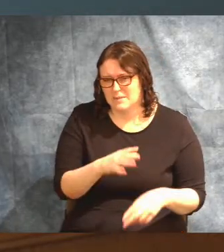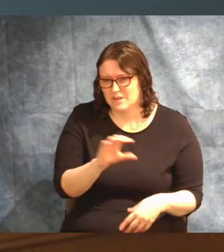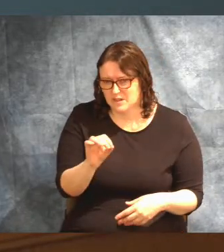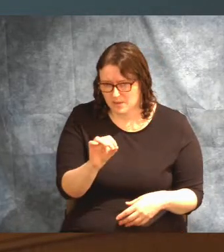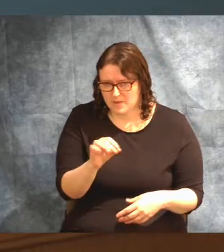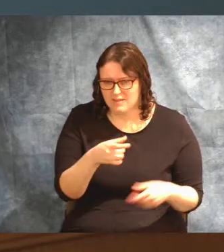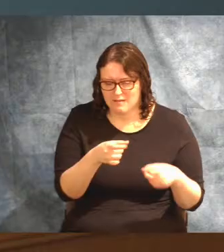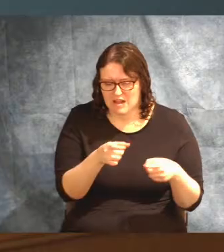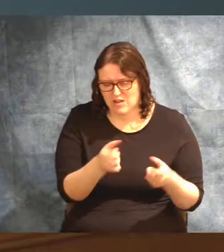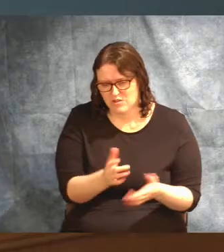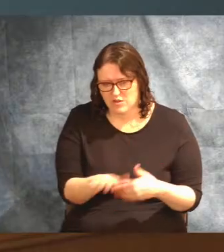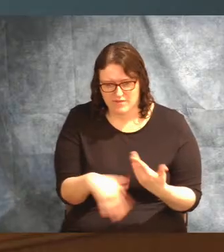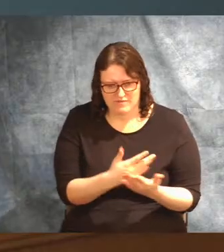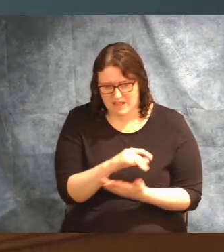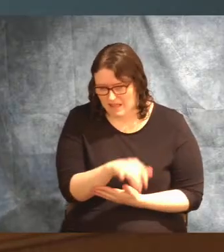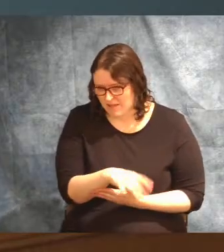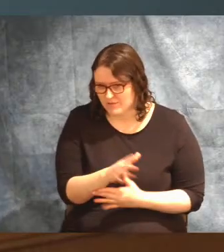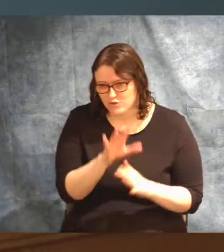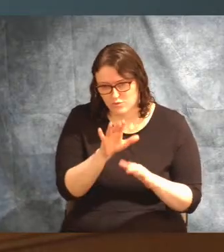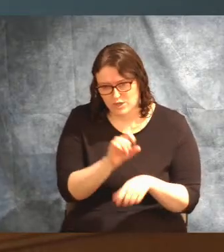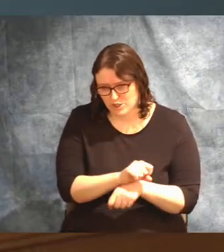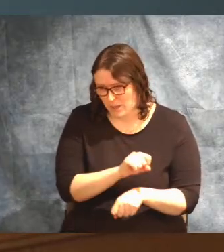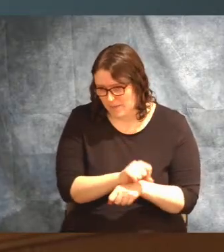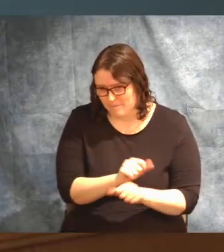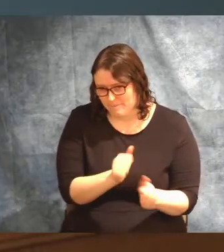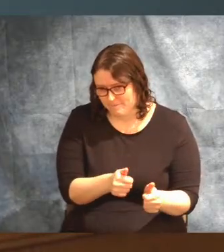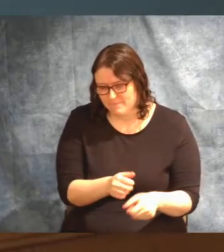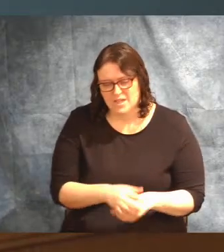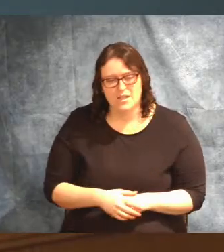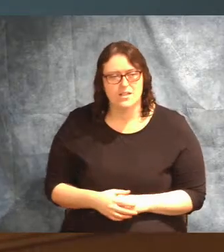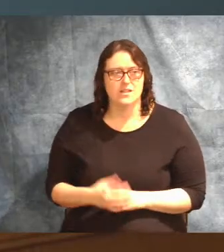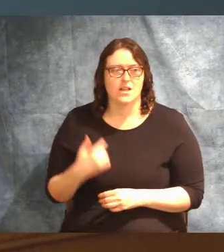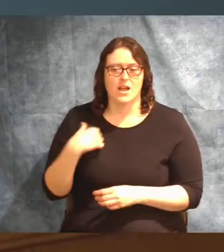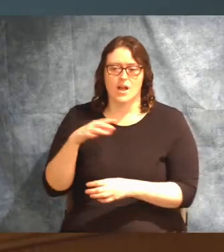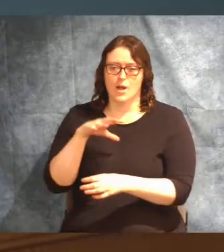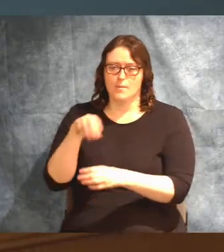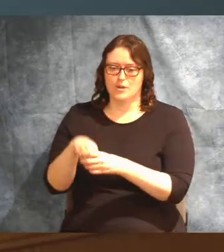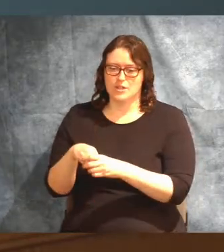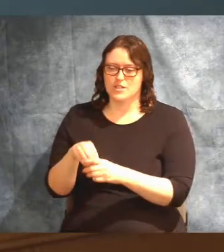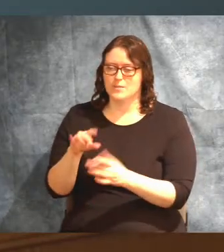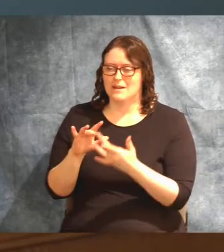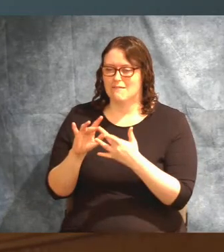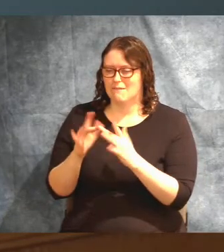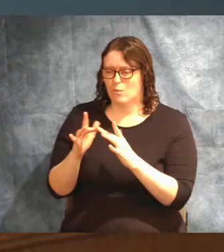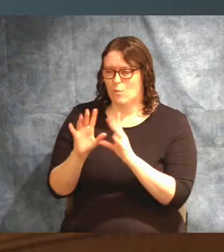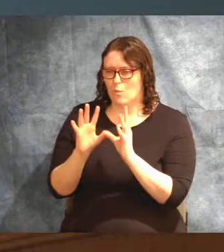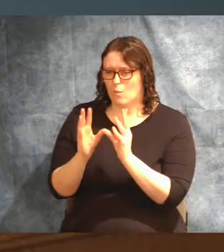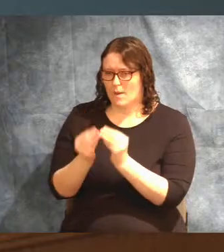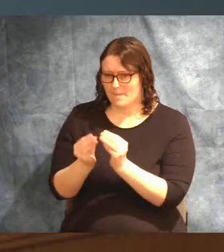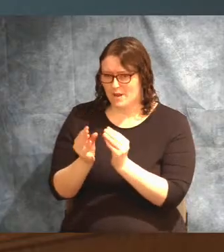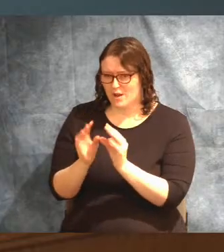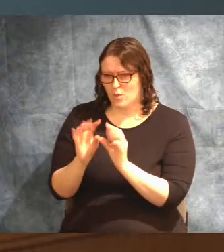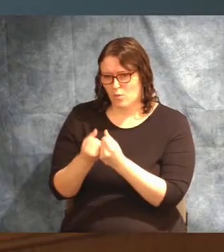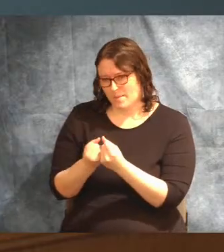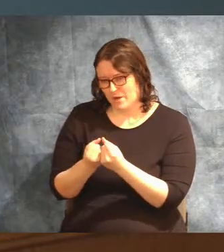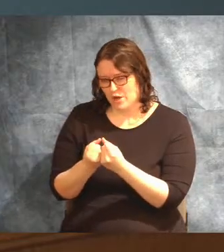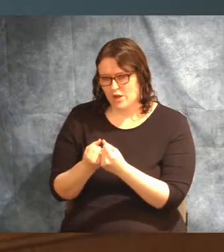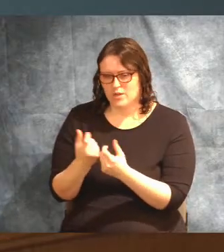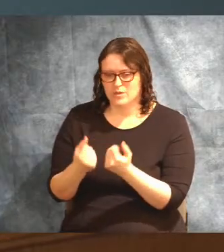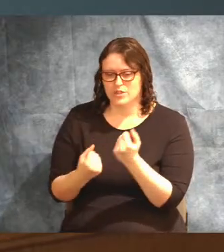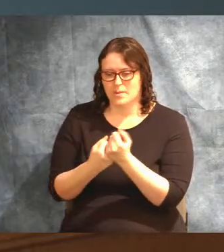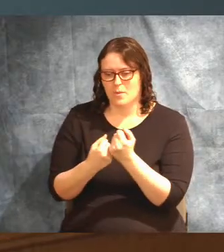doing a great job. I participated in a webinar supporting the journey was the name of it. Faith